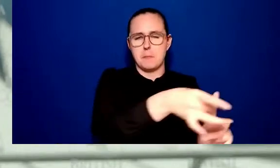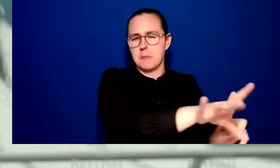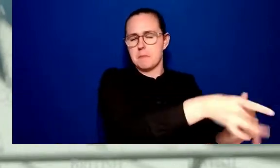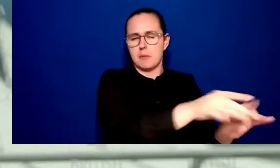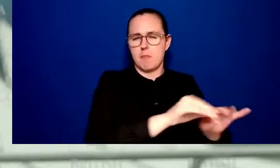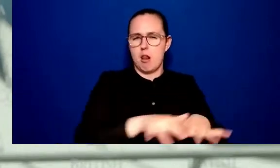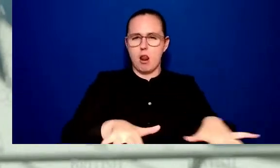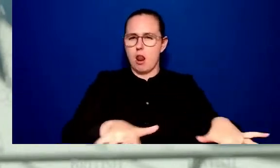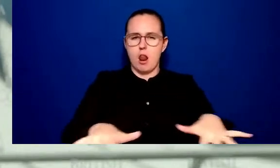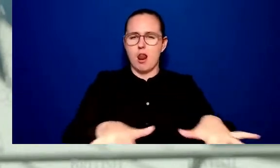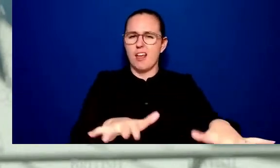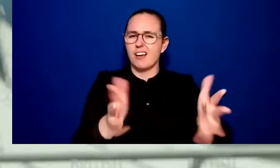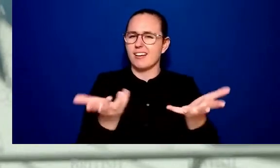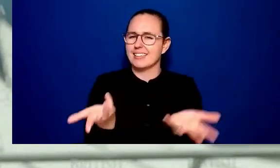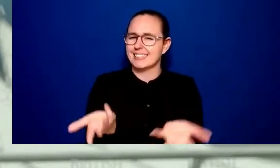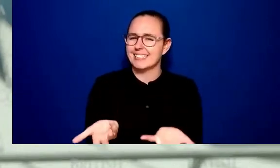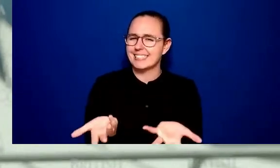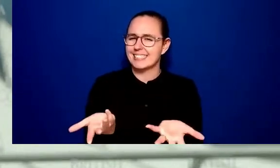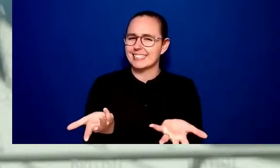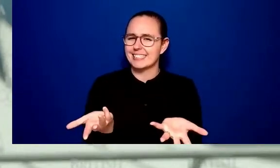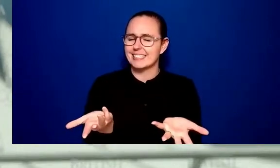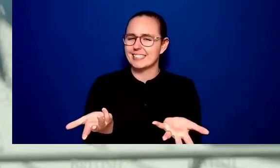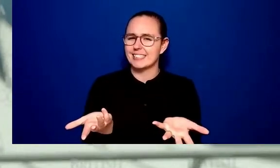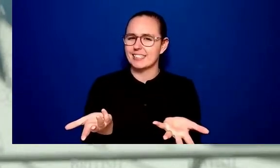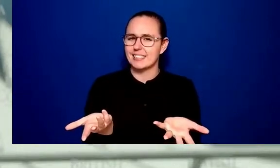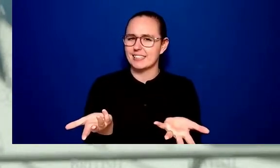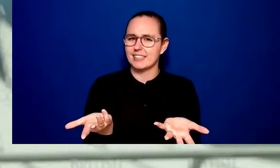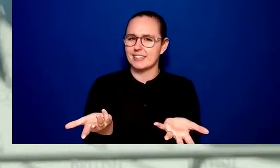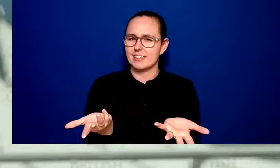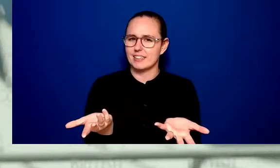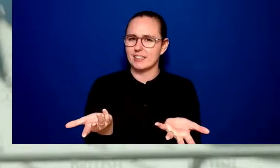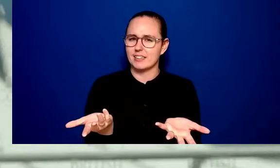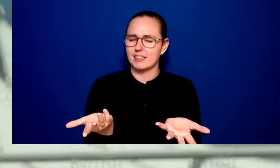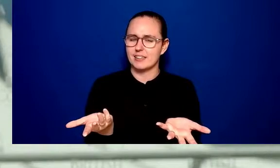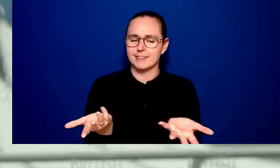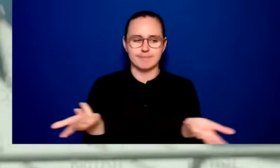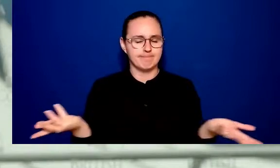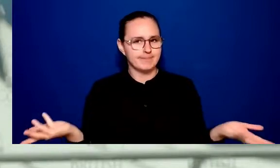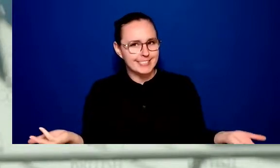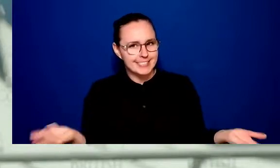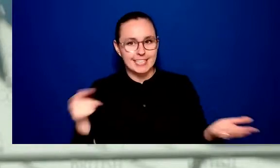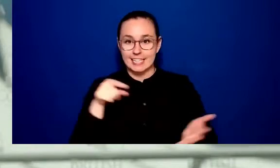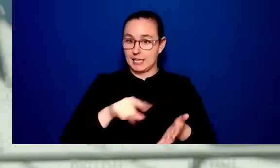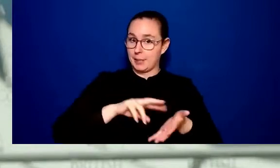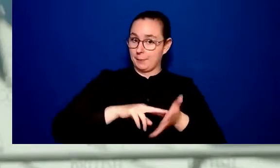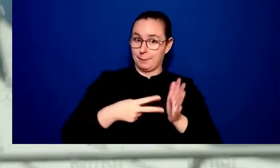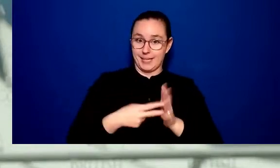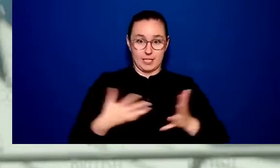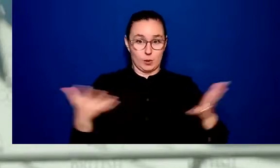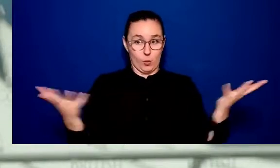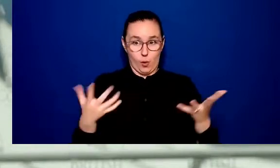breaking precautions, and we've also started to have to try and get back to some degree of